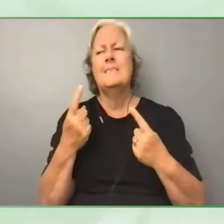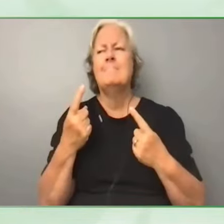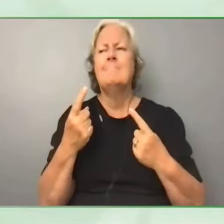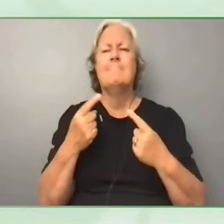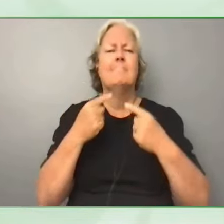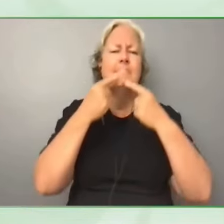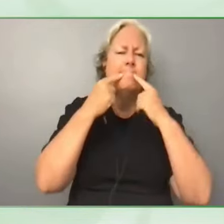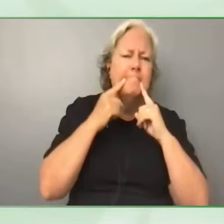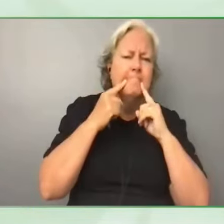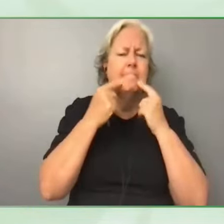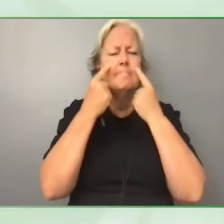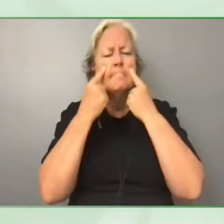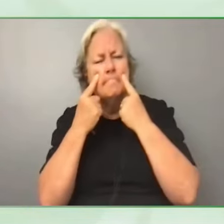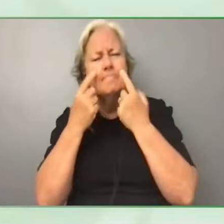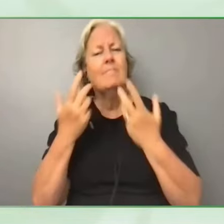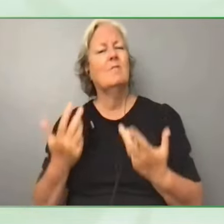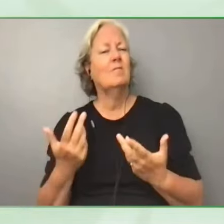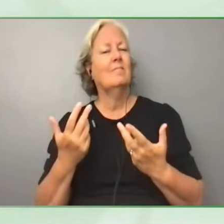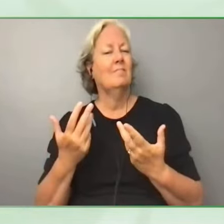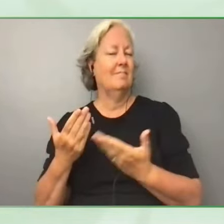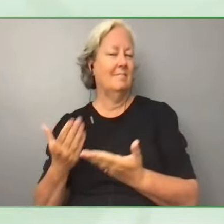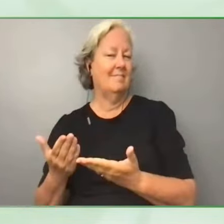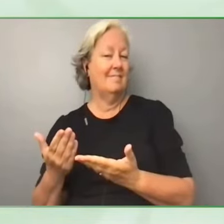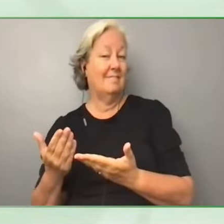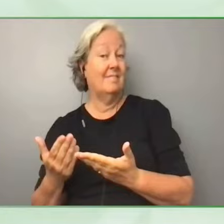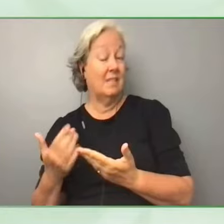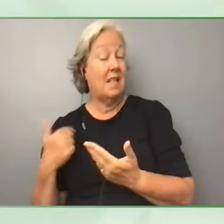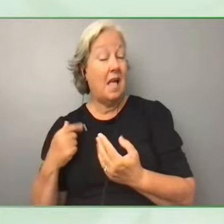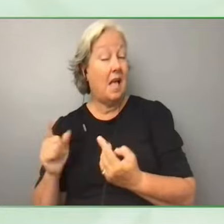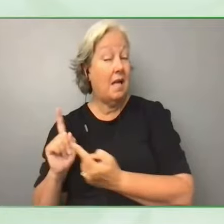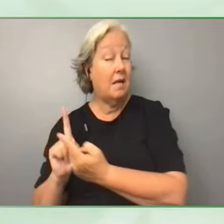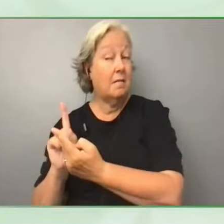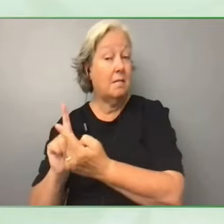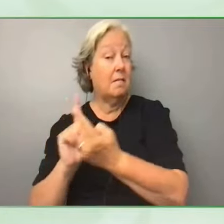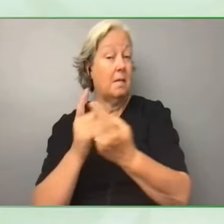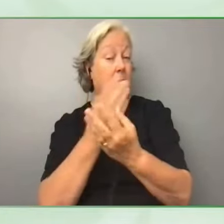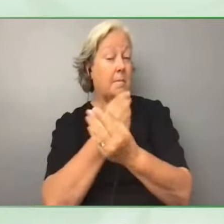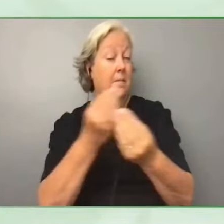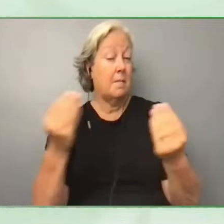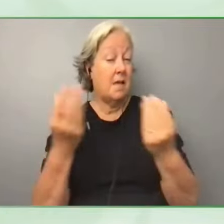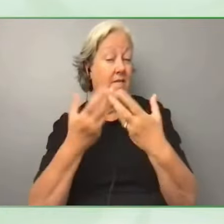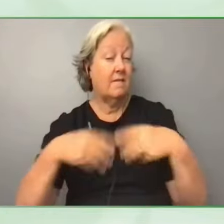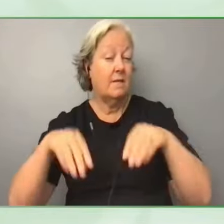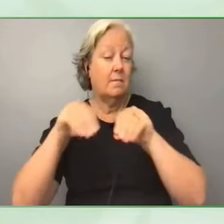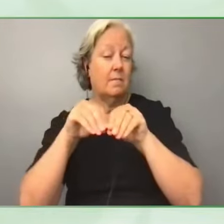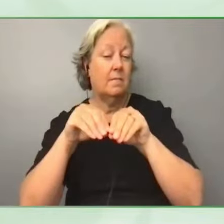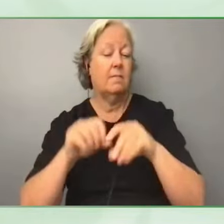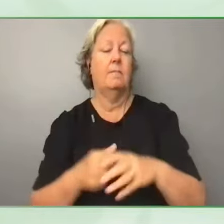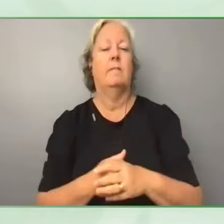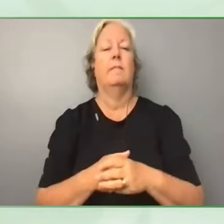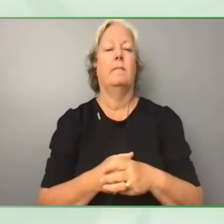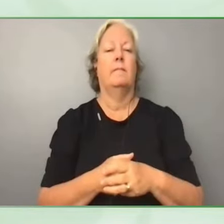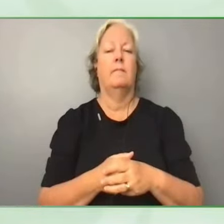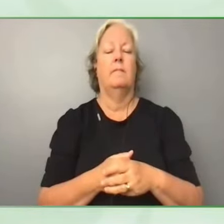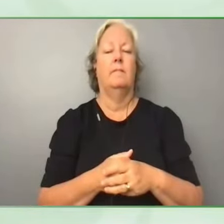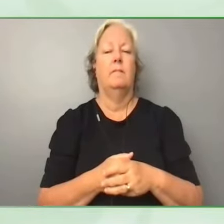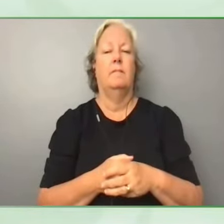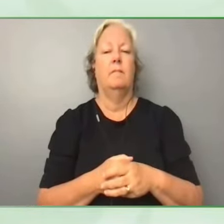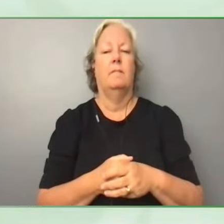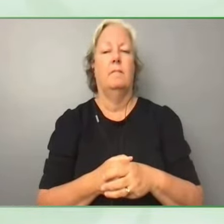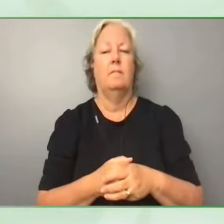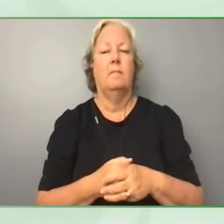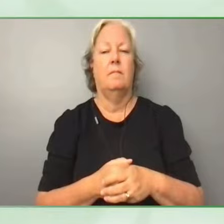parents, and I met many parents, they hold the thought that this is